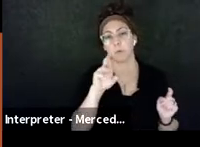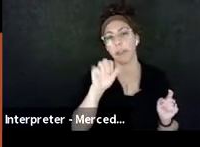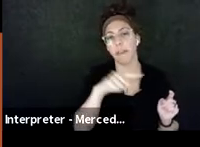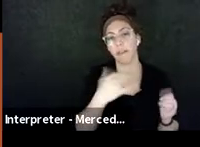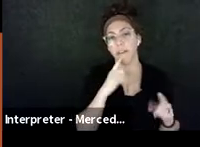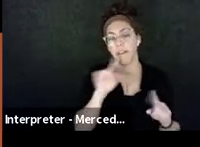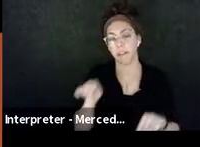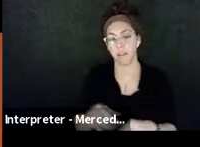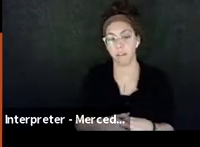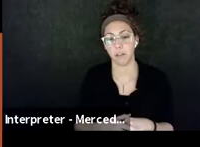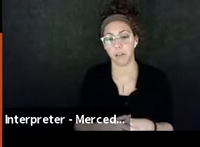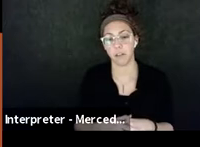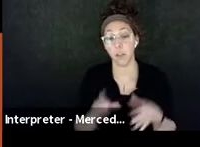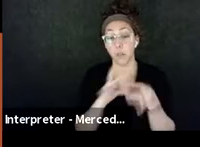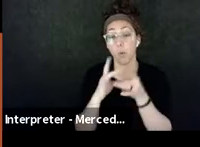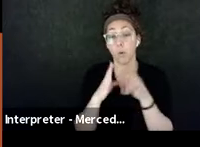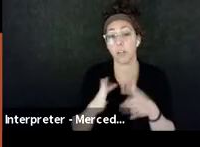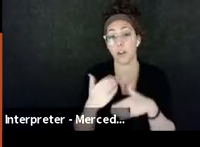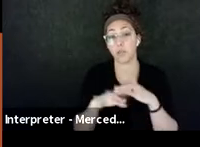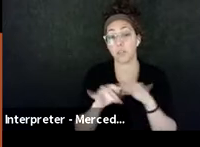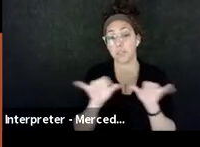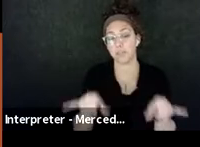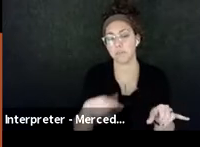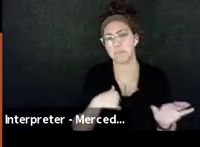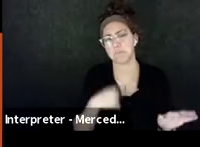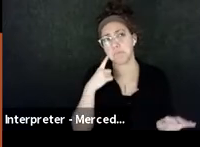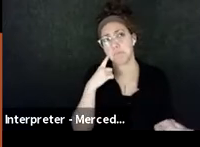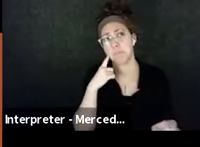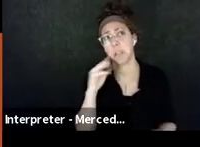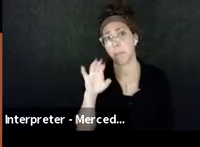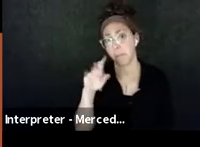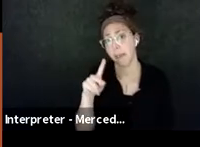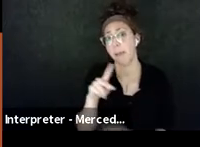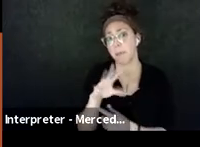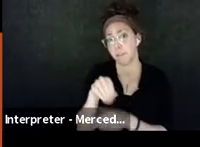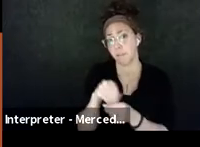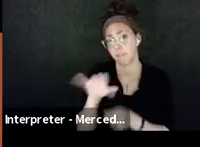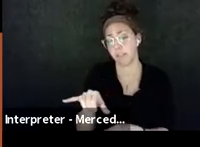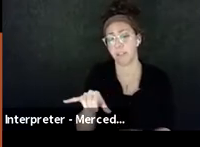maria.rodriguez: So through the coordinated entry system. I will say, and because map is part of the cornea entry system, anybody that touches or